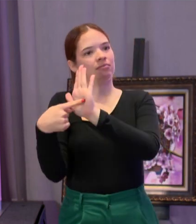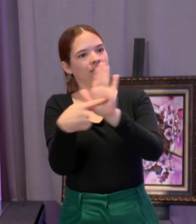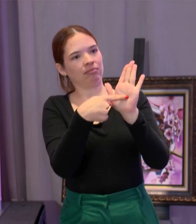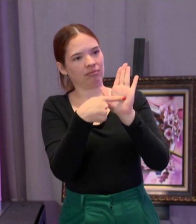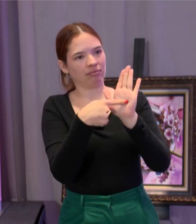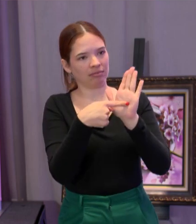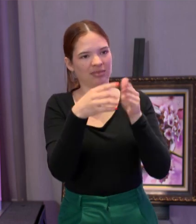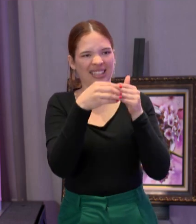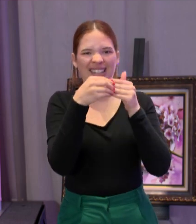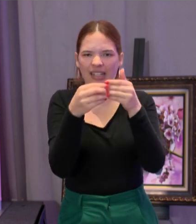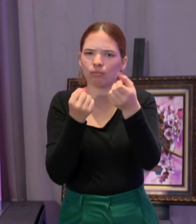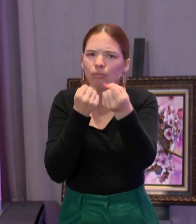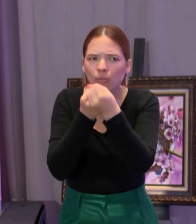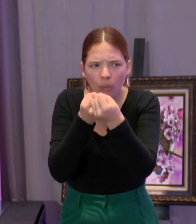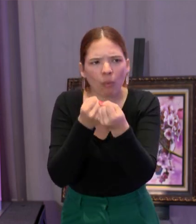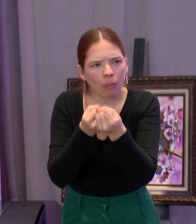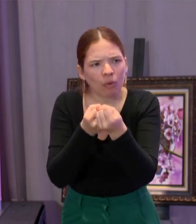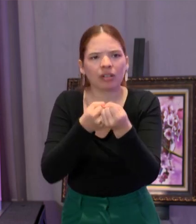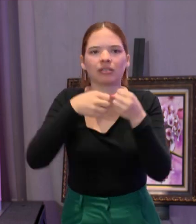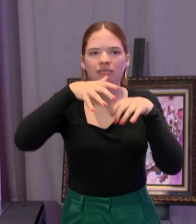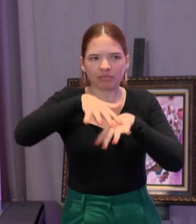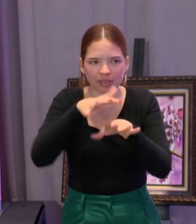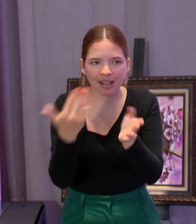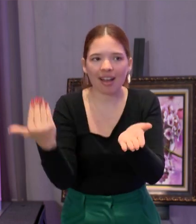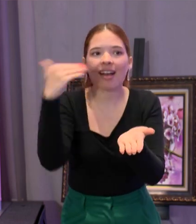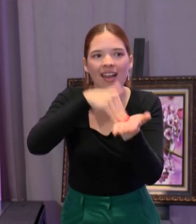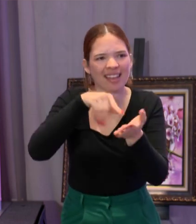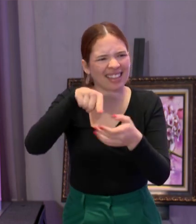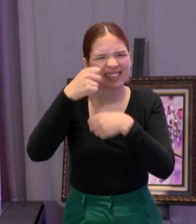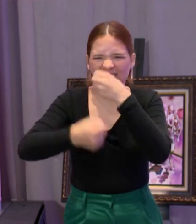OF THE PARADE AGAIN THIS YEAR. COME ON, CLAP NOW.